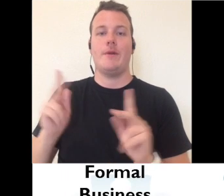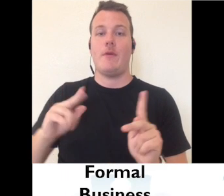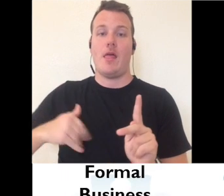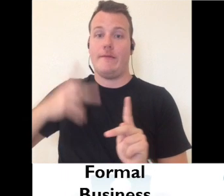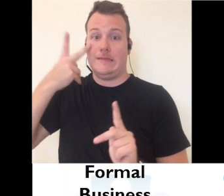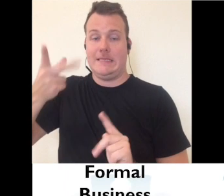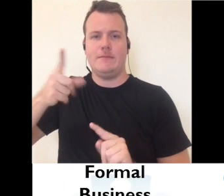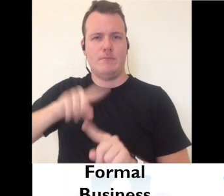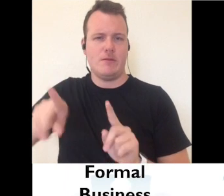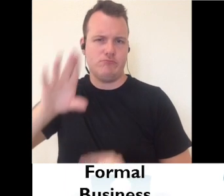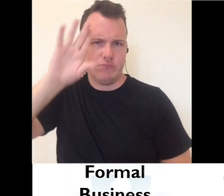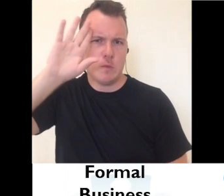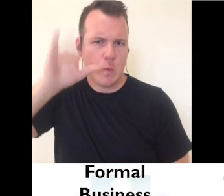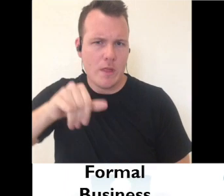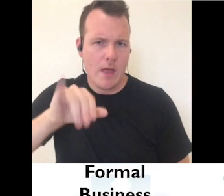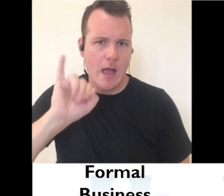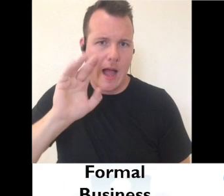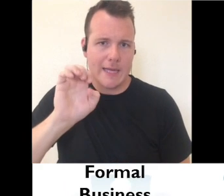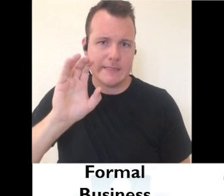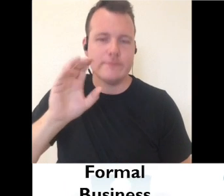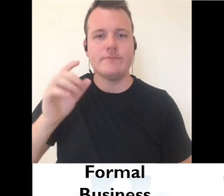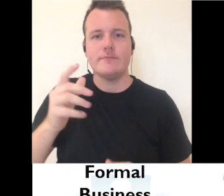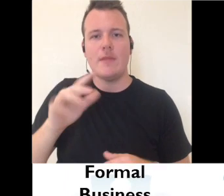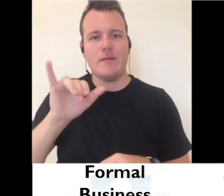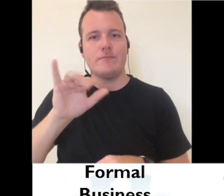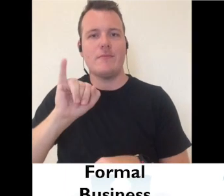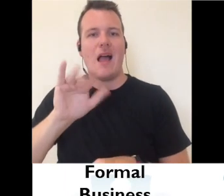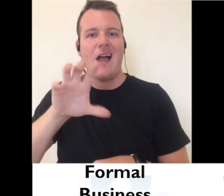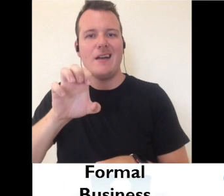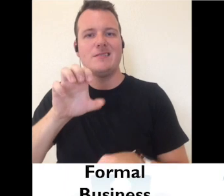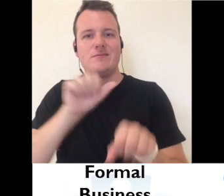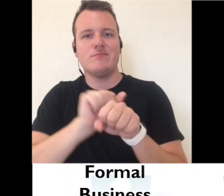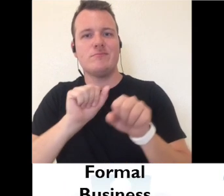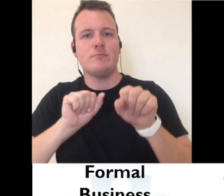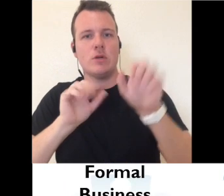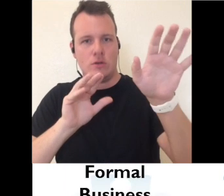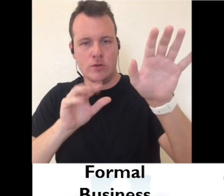the past, but to consumers we all look like the same iceberg out there, you know.